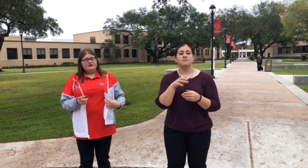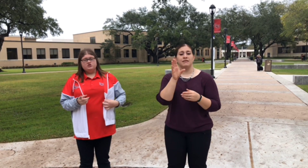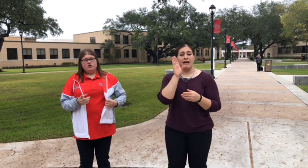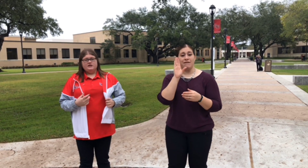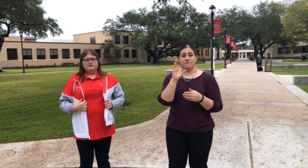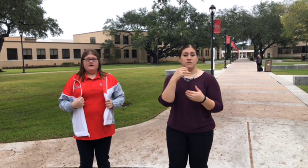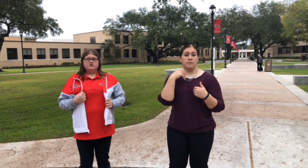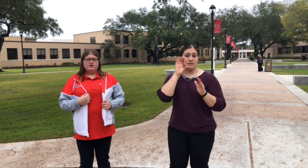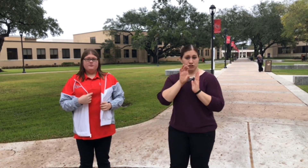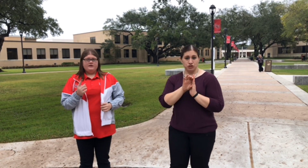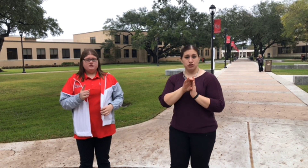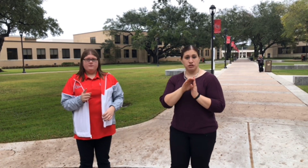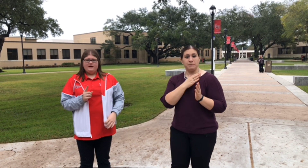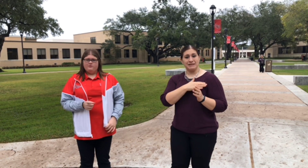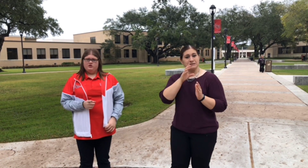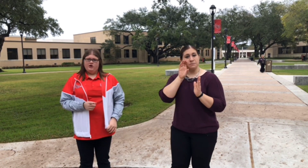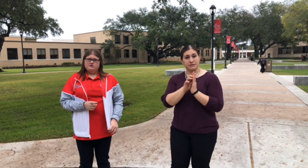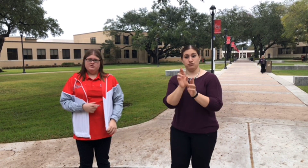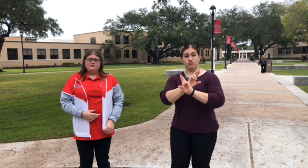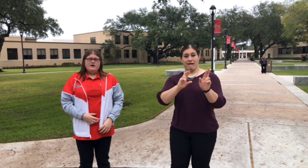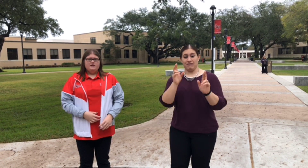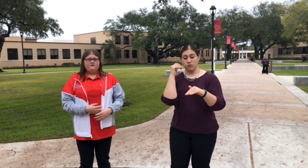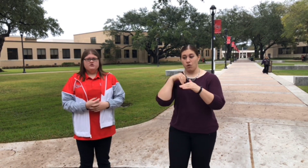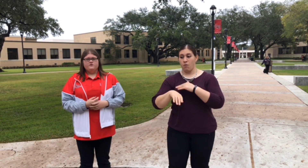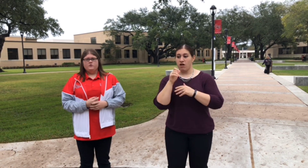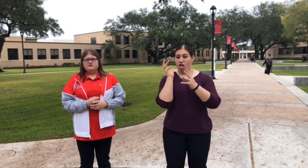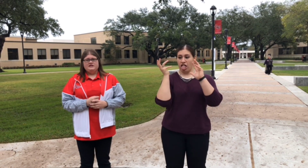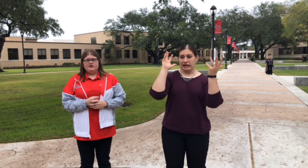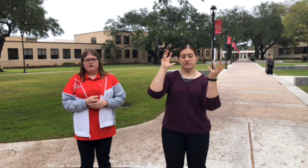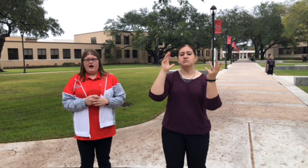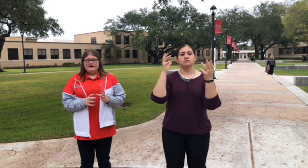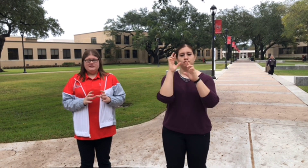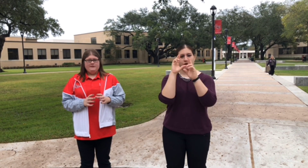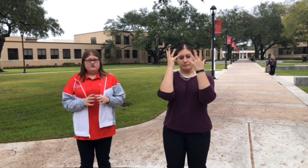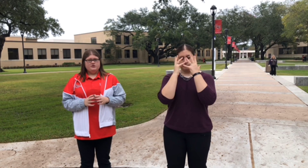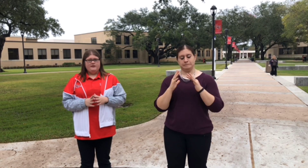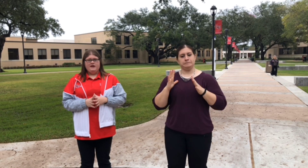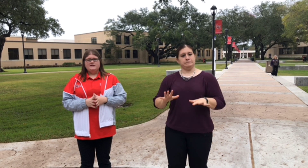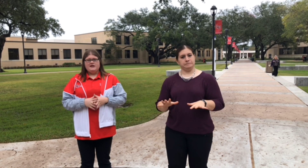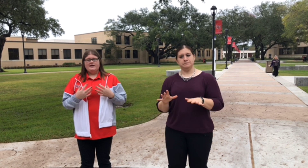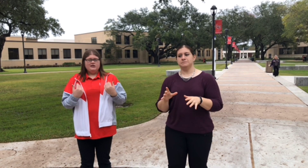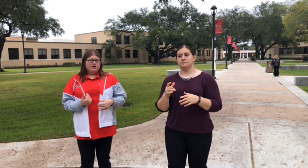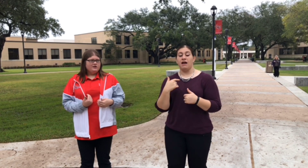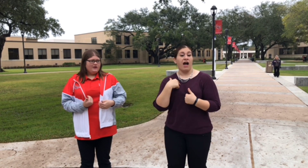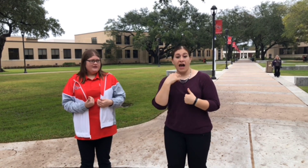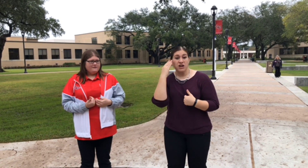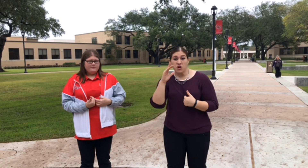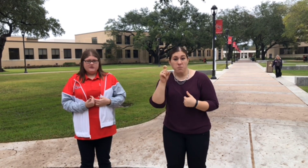picture on it so make sure that you are picture ready when you go to the first floor to get your ID. I didn't know that you had to have your